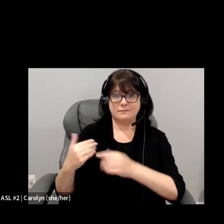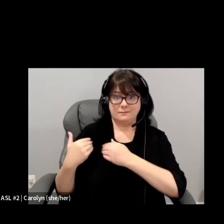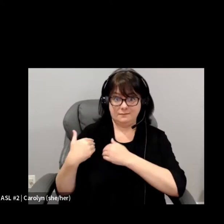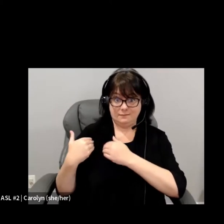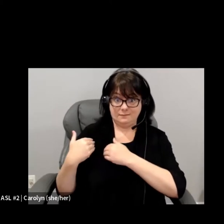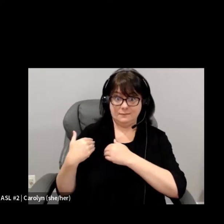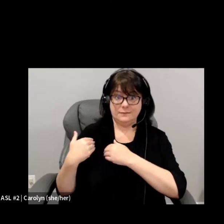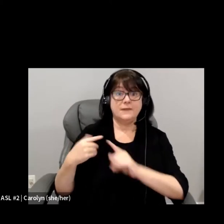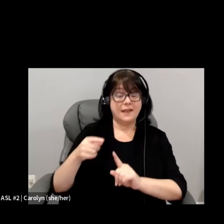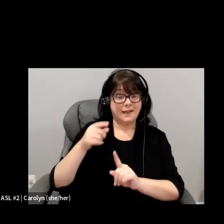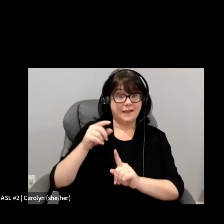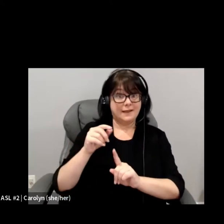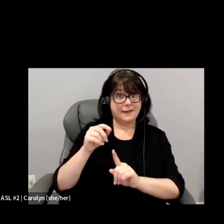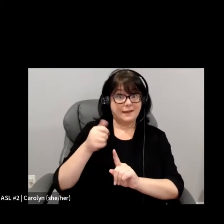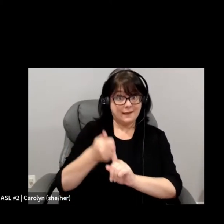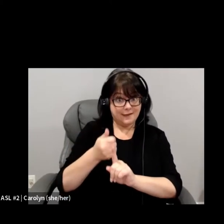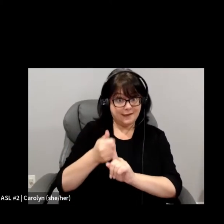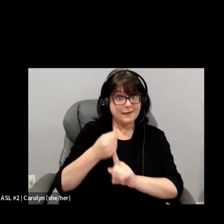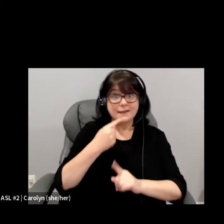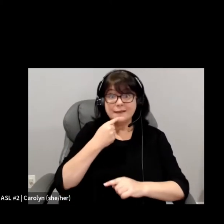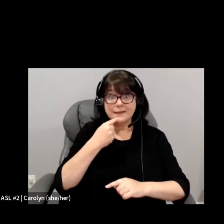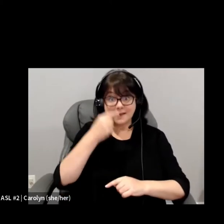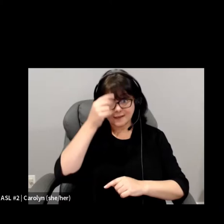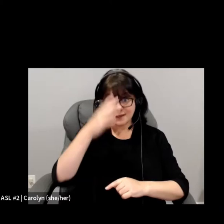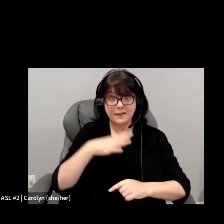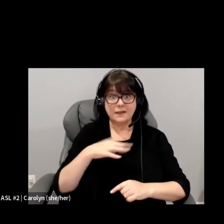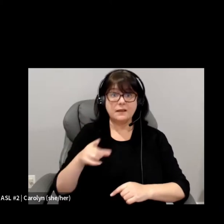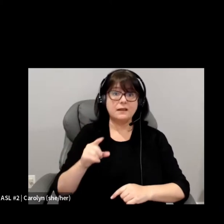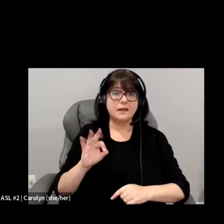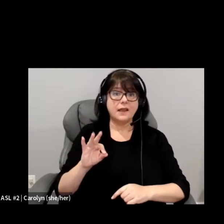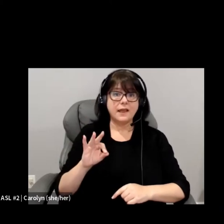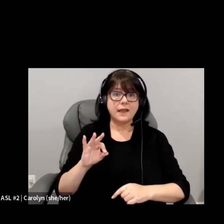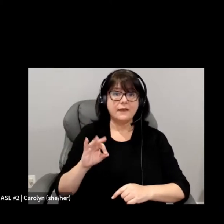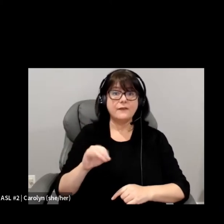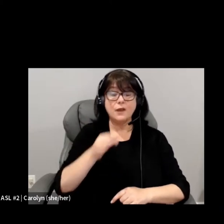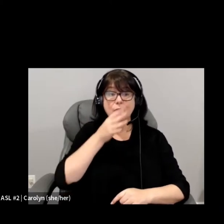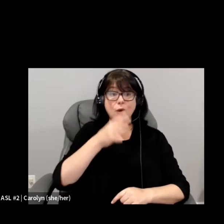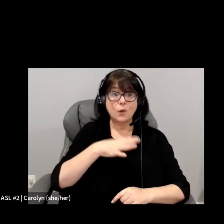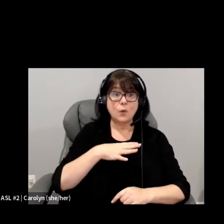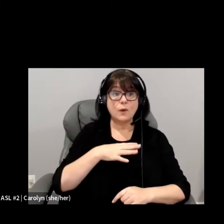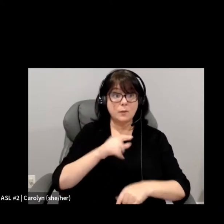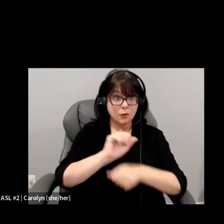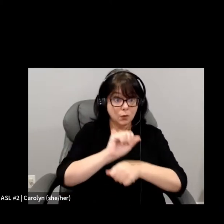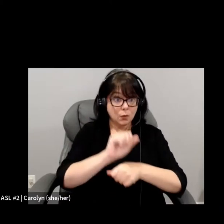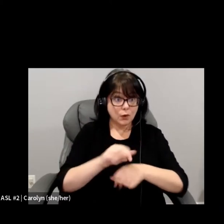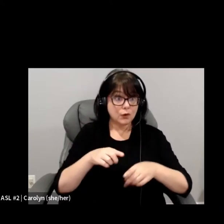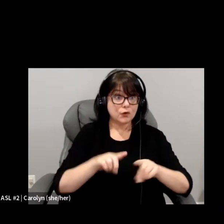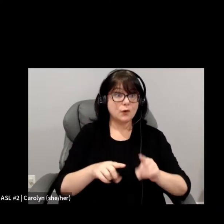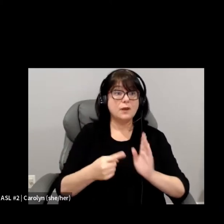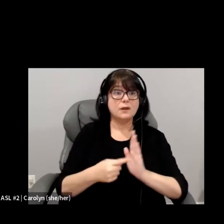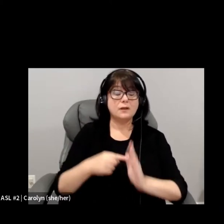HE STATED THAT THE OCCASIONAL LEERING AT WOMEN IN THE WORKPLACE COULD NOT CONSTITUTE SEXUAL